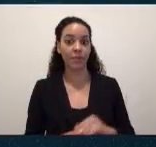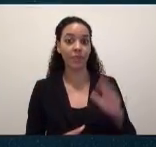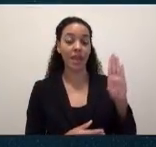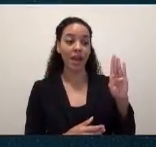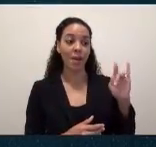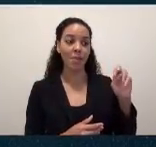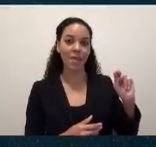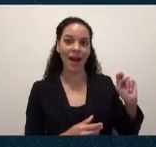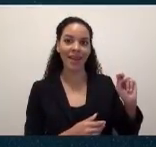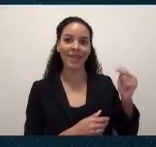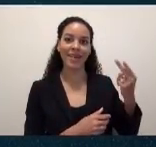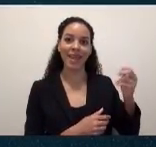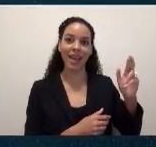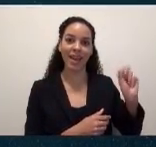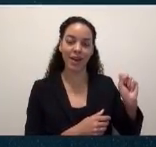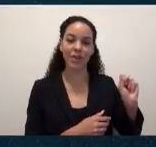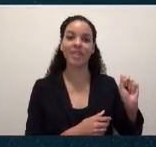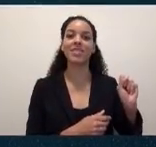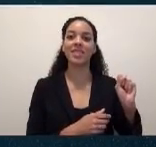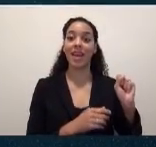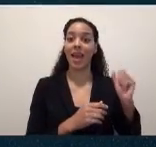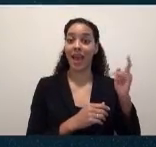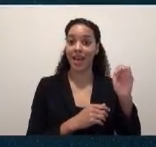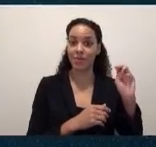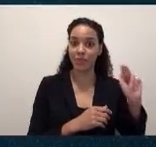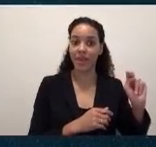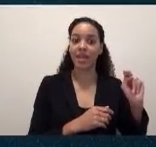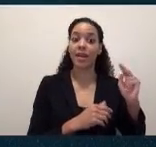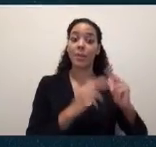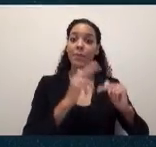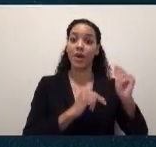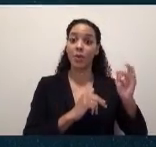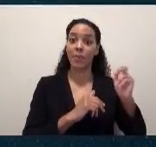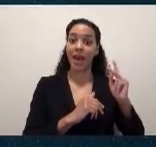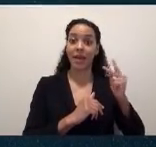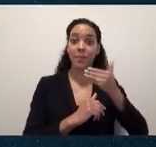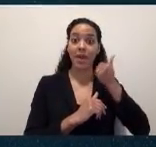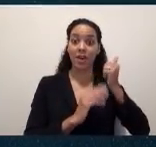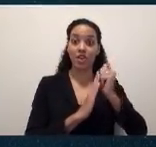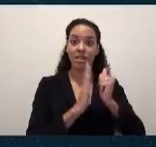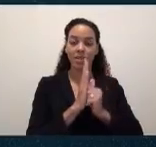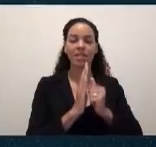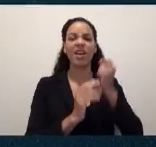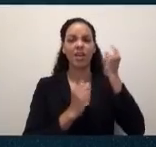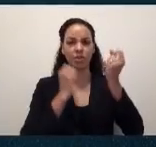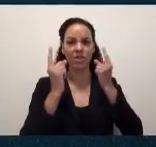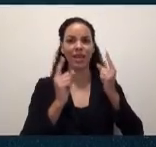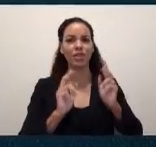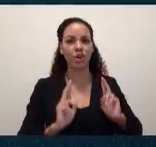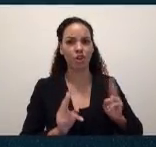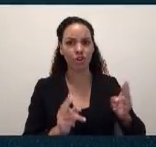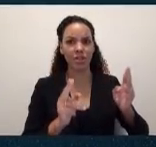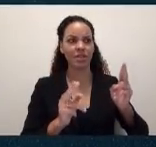back better agenda understands the urgency of these needs, and that's what we're going to talk about today.